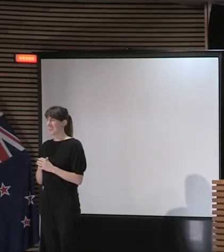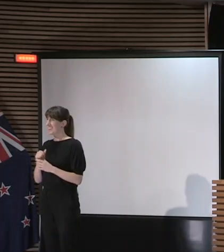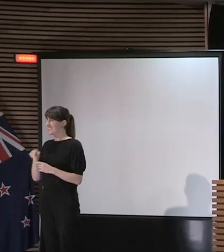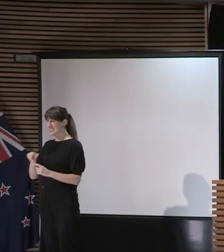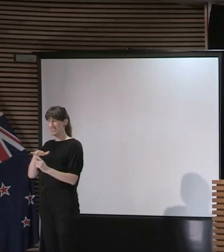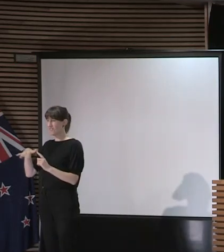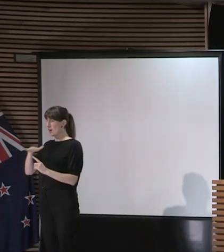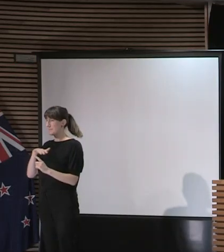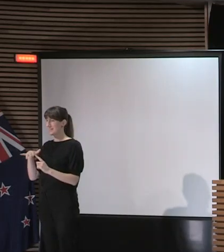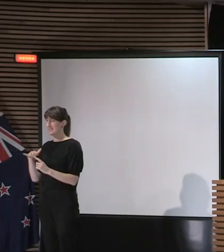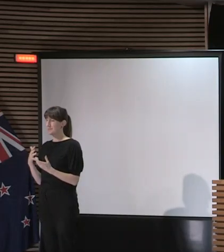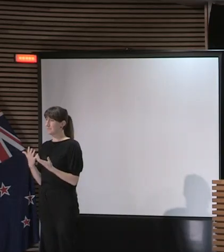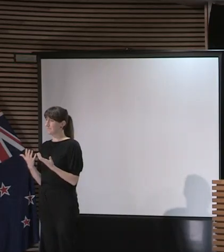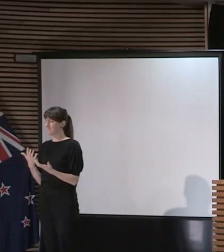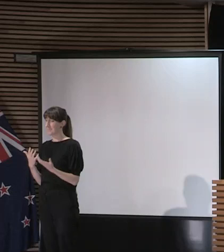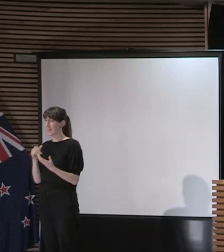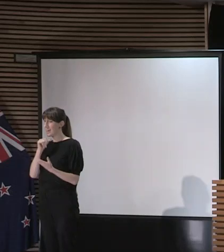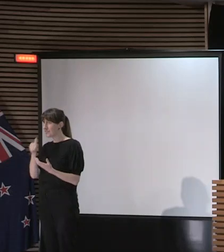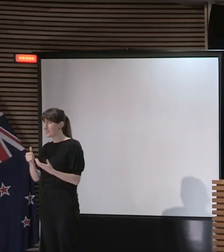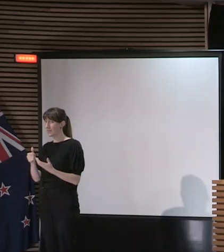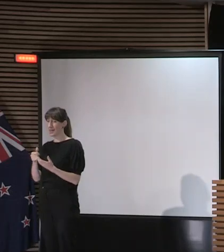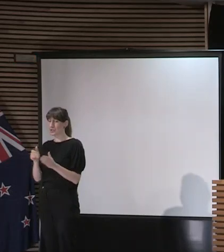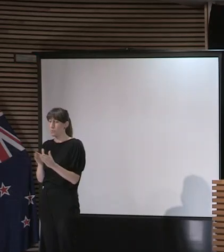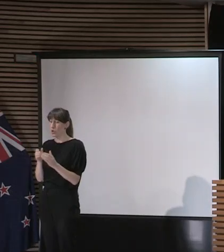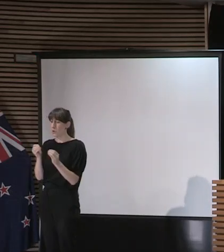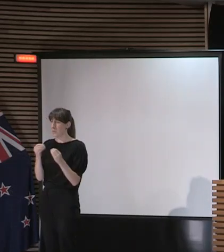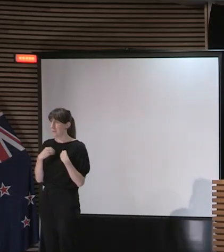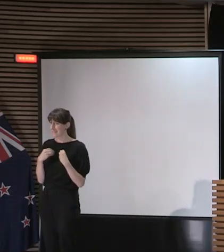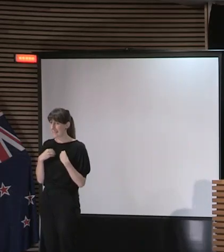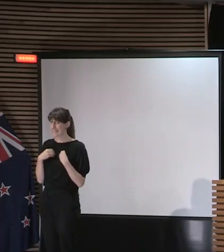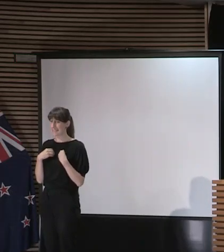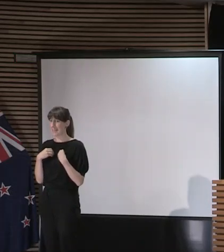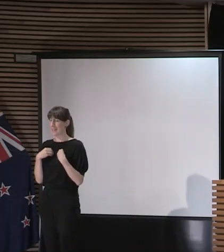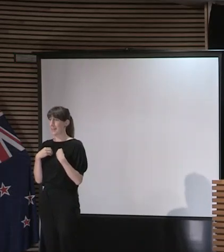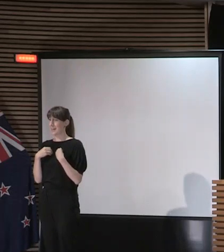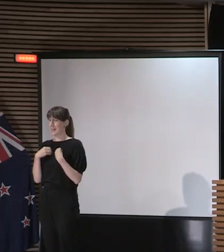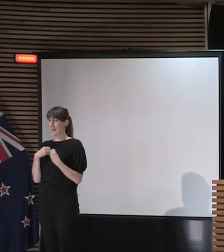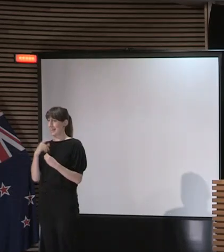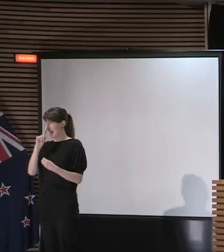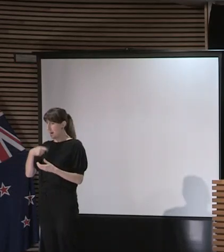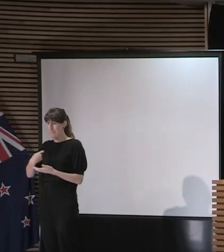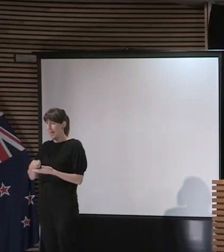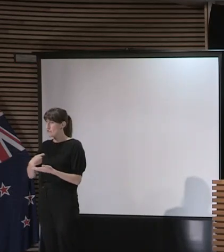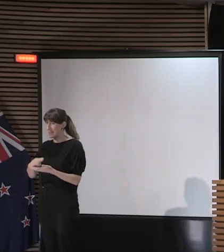landlords, and this particular environment, not coming to an arrangement that's workable for you and your tenant may